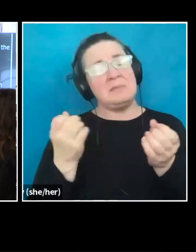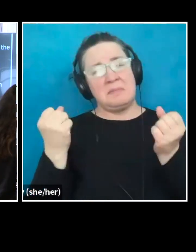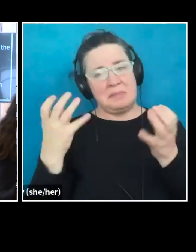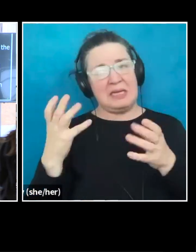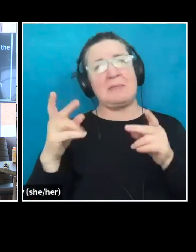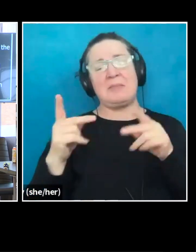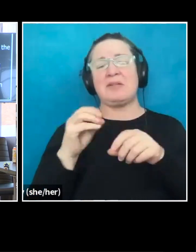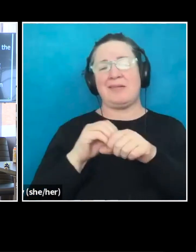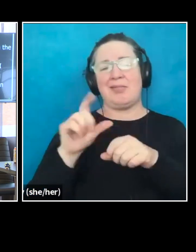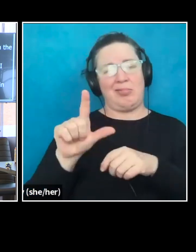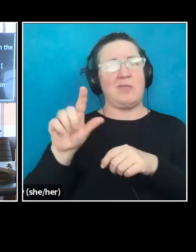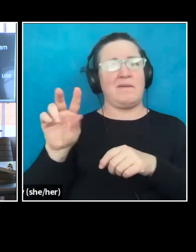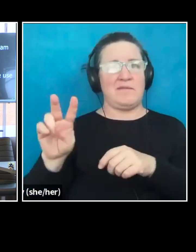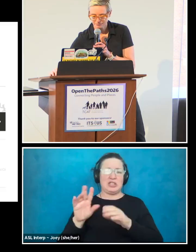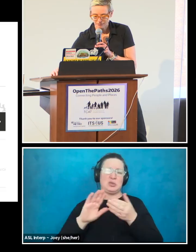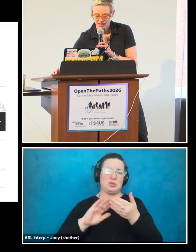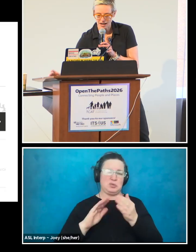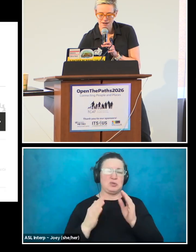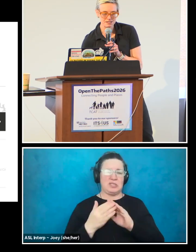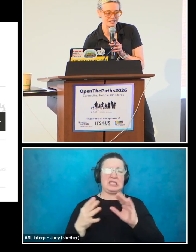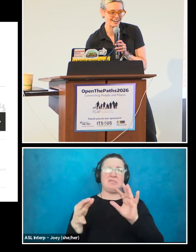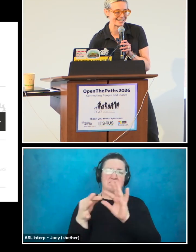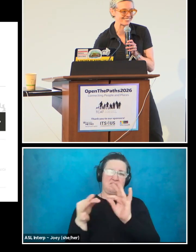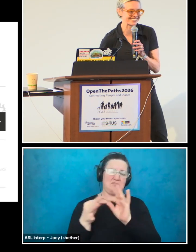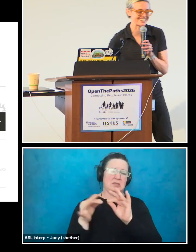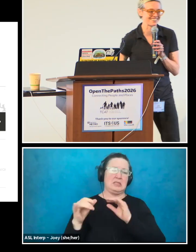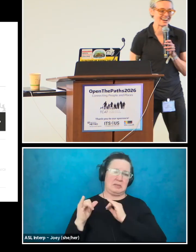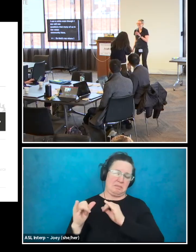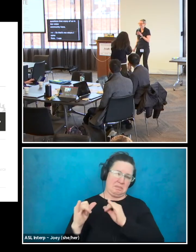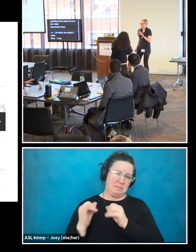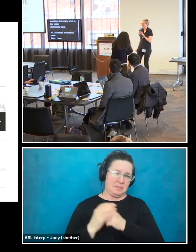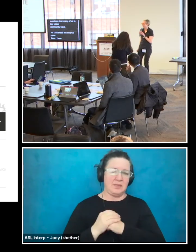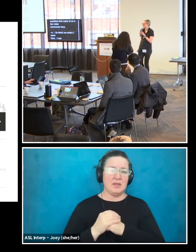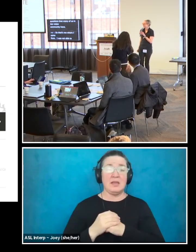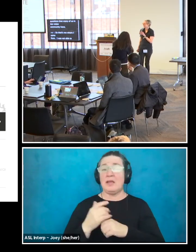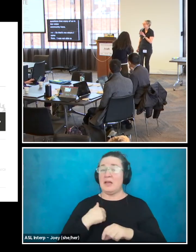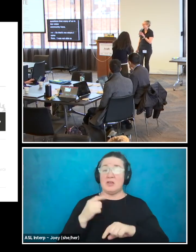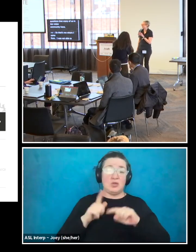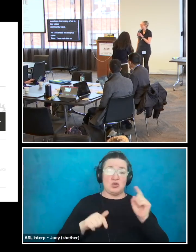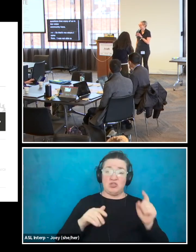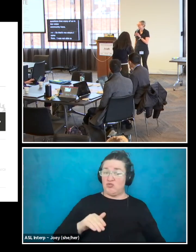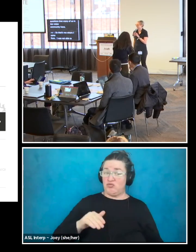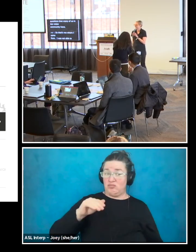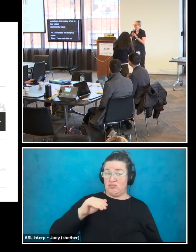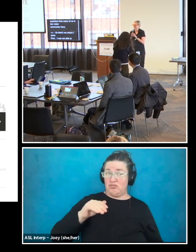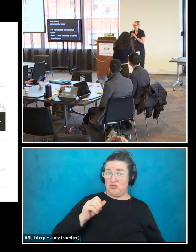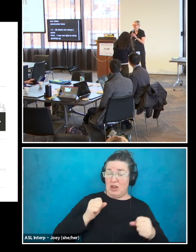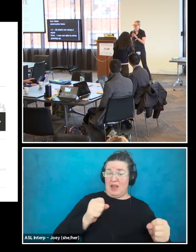That's where I came from. Um, I was not able to drive growing up. I tried to take the the vision